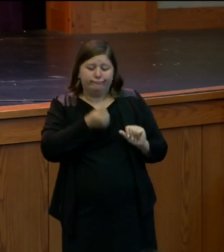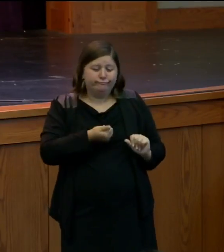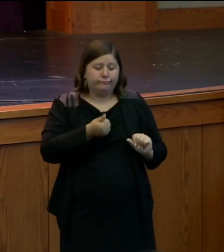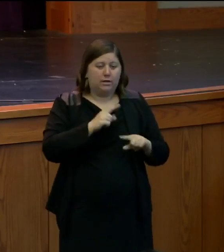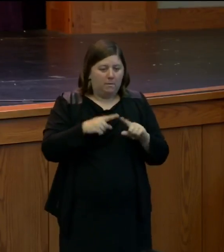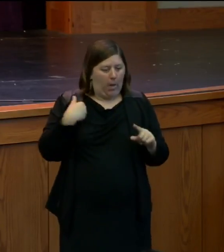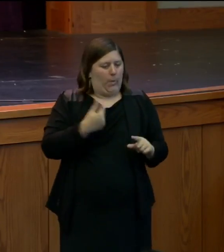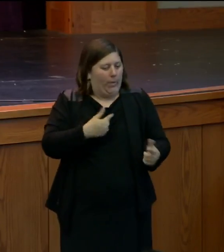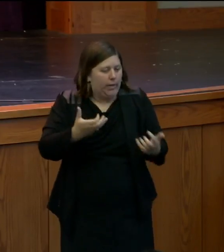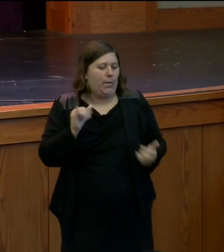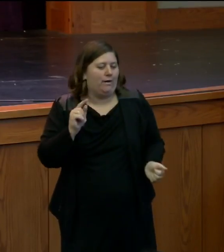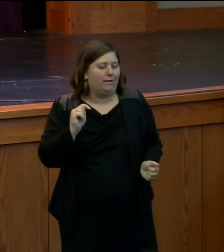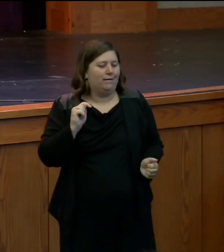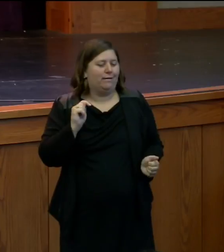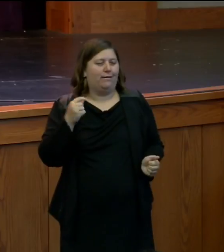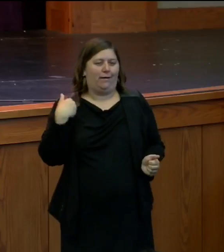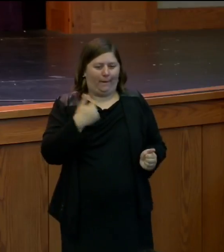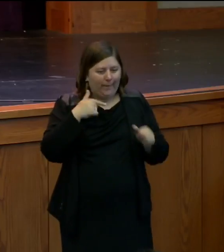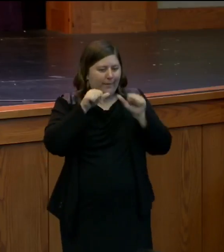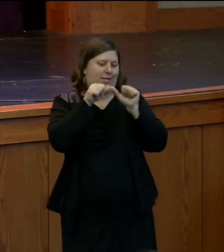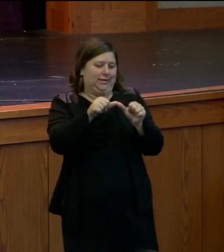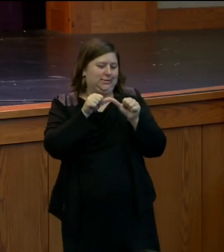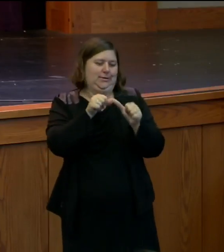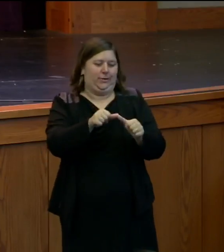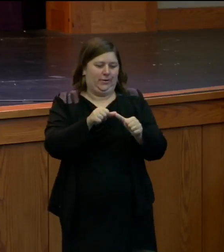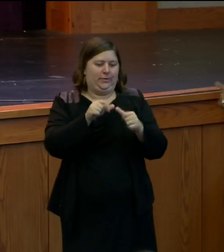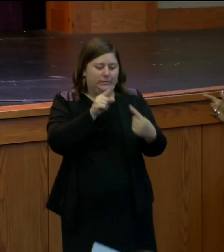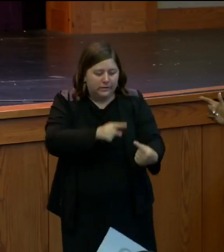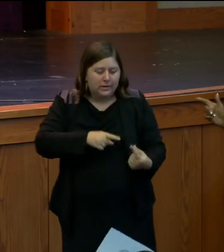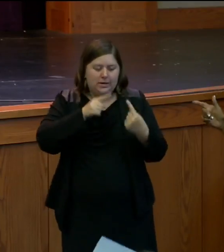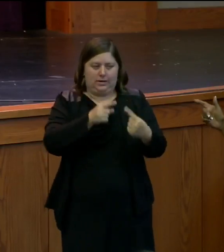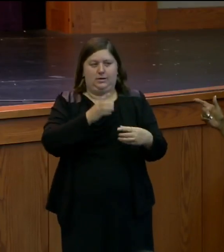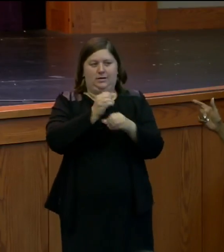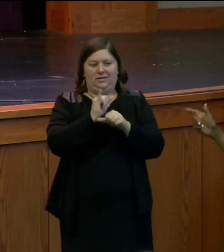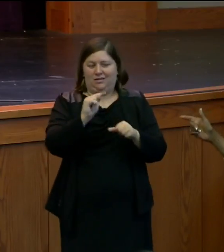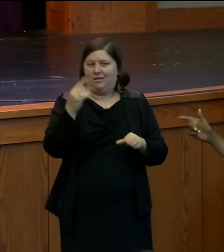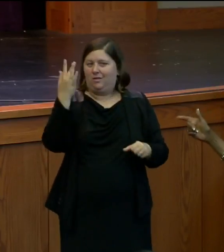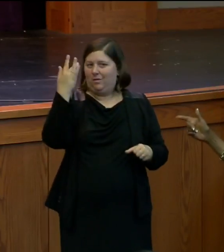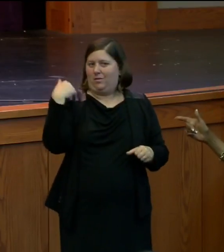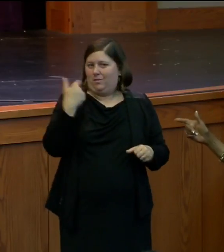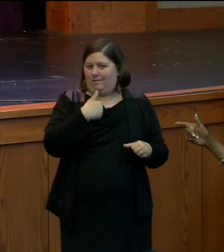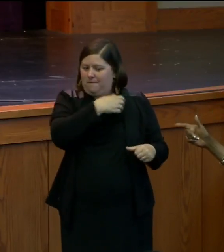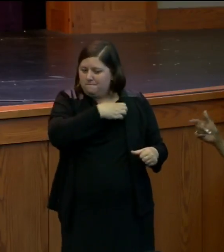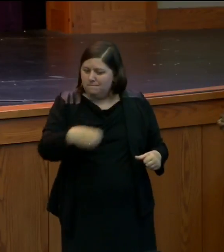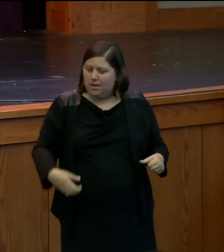BUT WE WANT IT AND WE'RE GOING TO CONTINUE TO FIGHT FOR IT. WE HAVE A MAYOR WHO IS WILLING TO FIGHT.